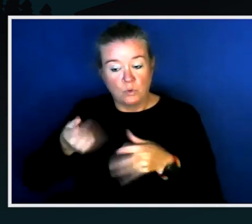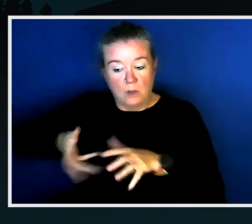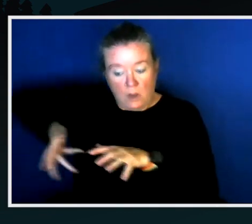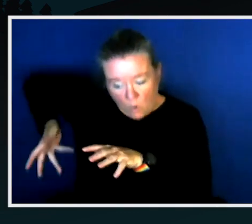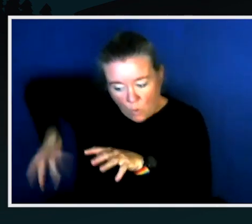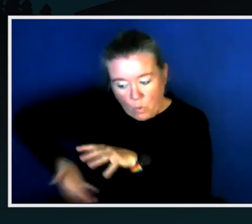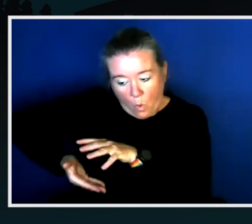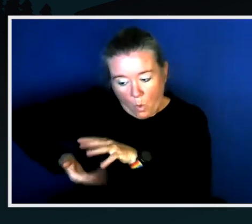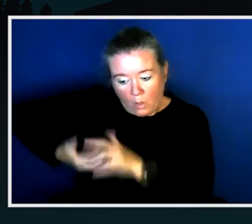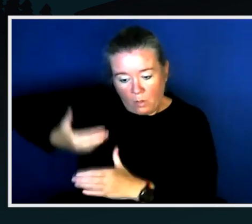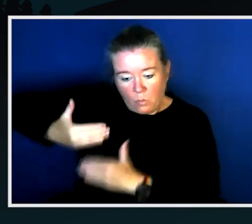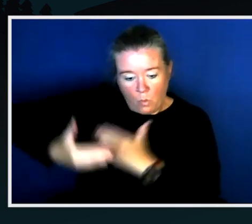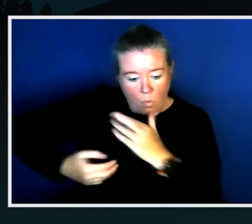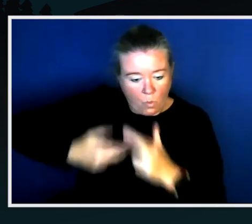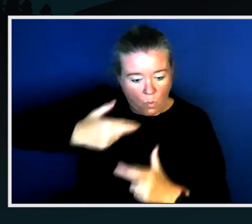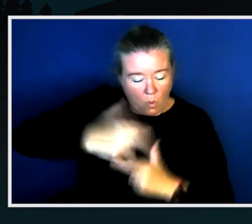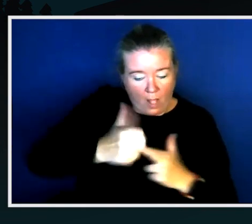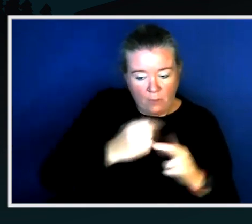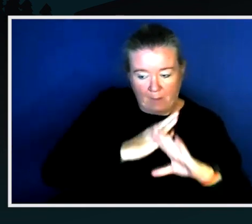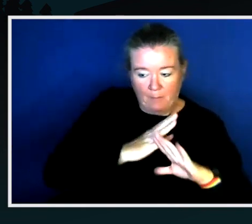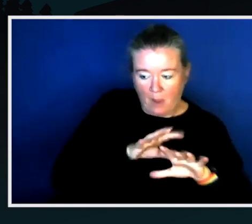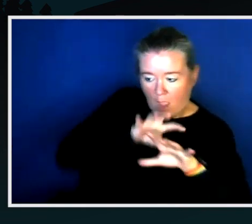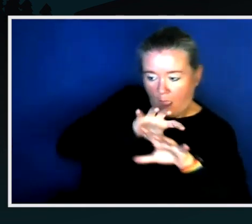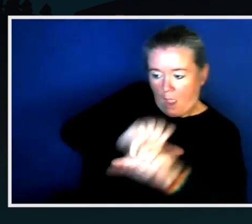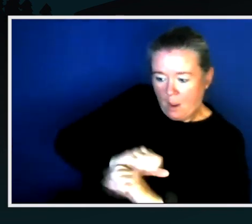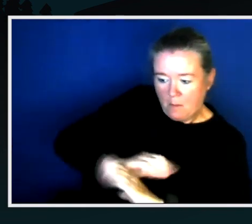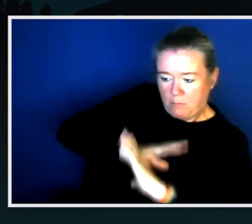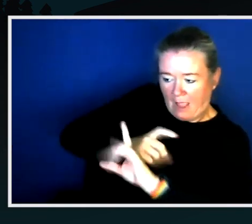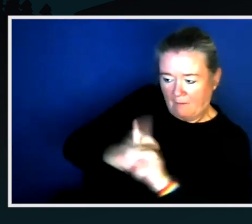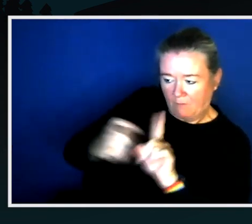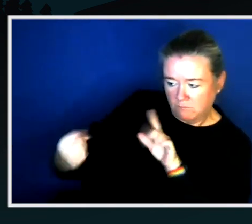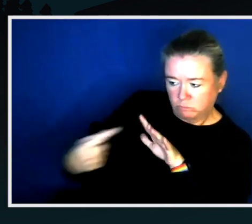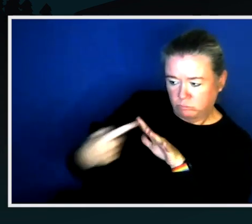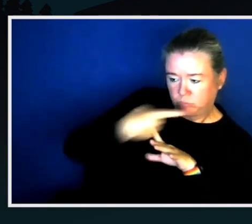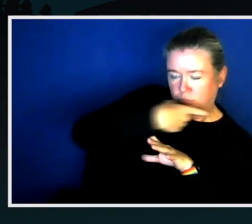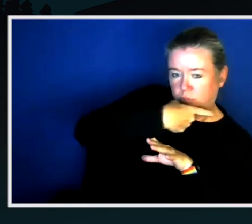the other end of the court while other campers dive to block the ball from going into the net.